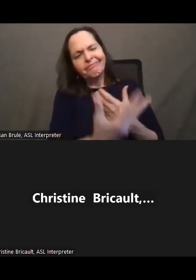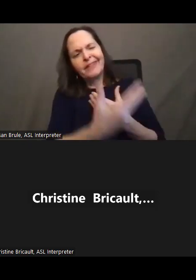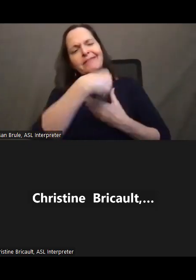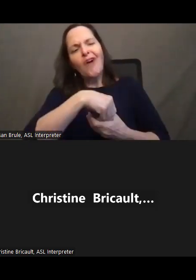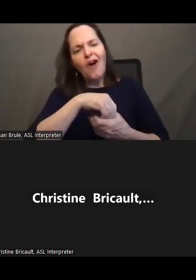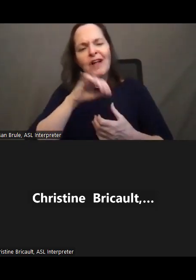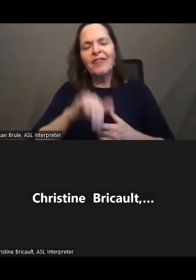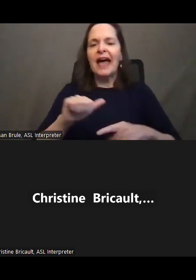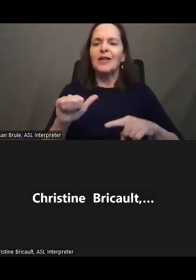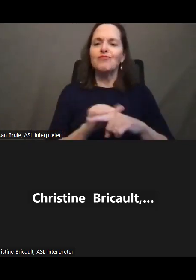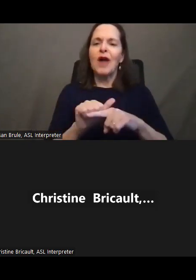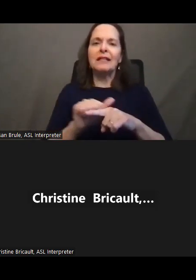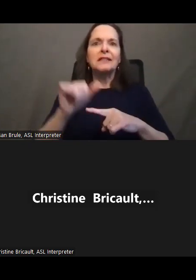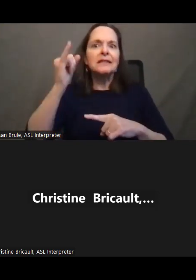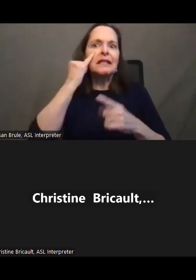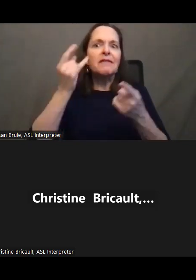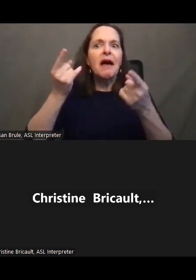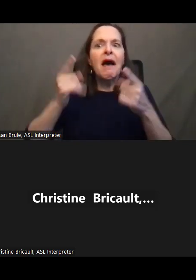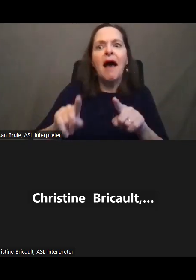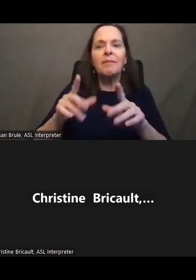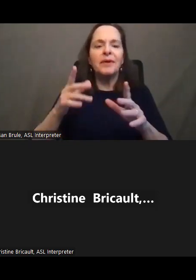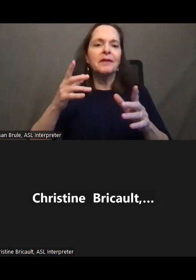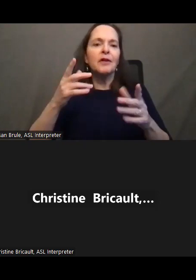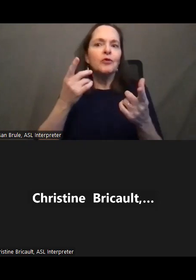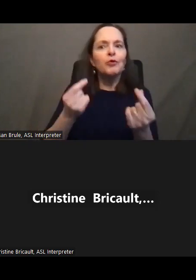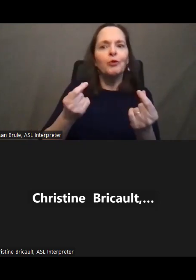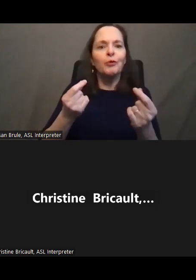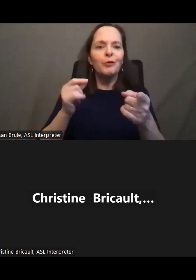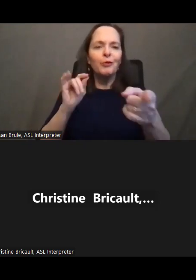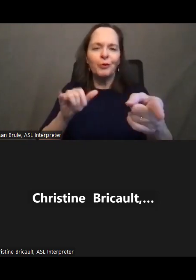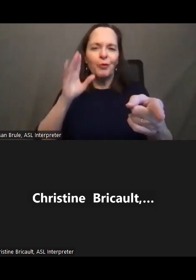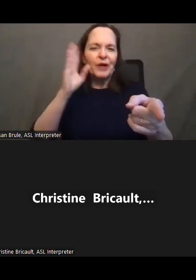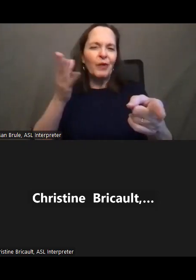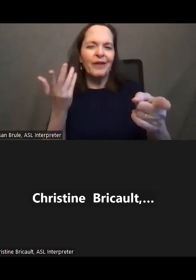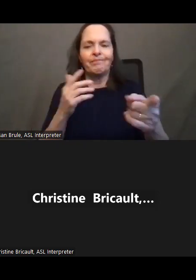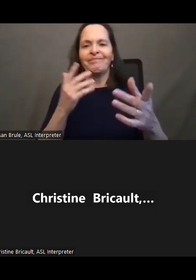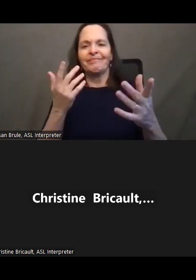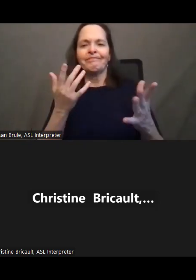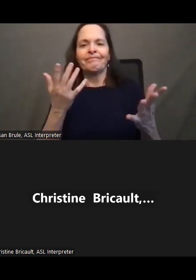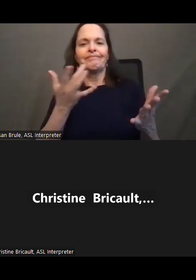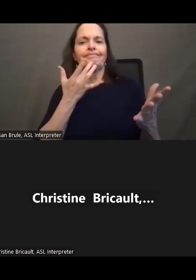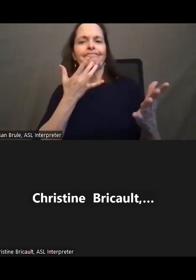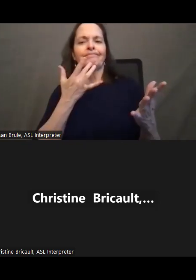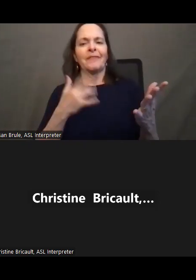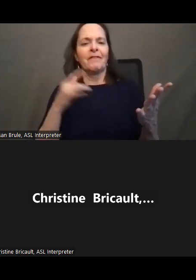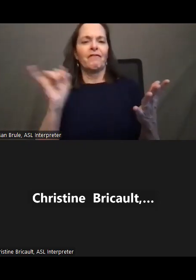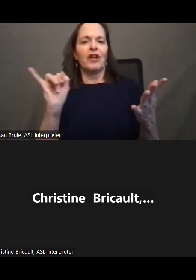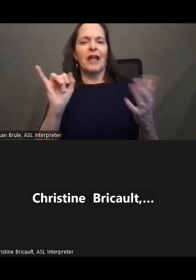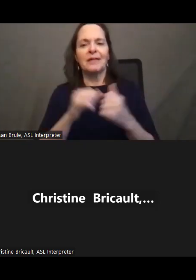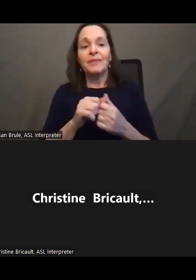At the very end we're going to go over some resources. My favorite resources for ADA coordinators.